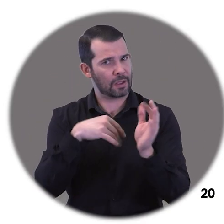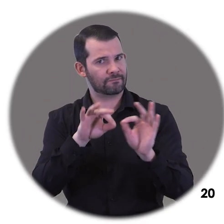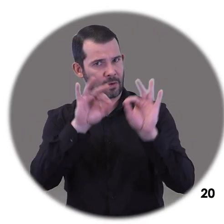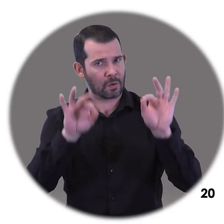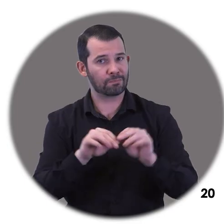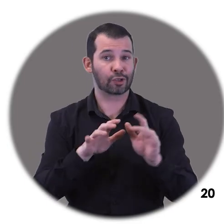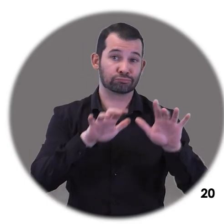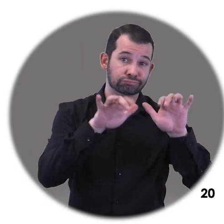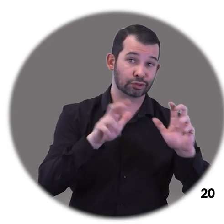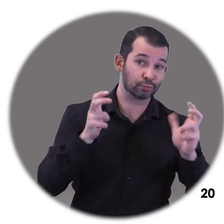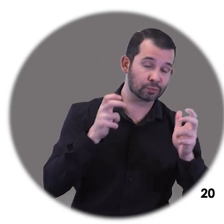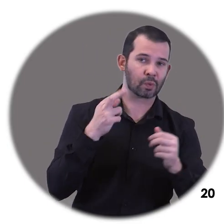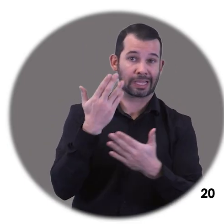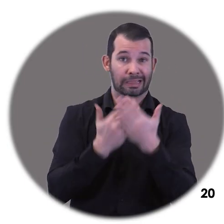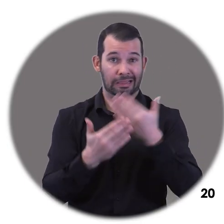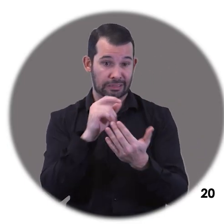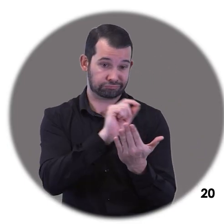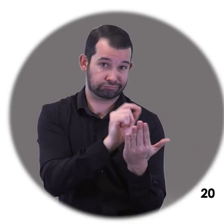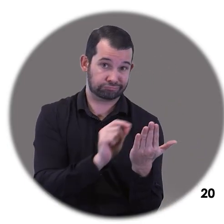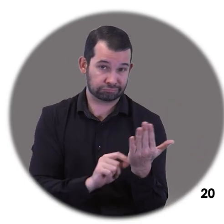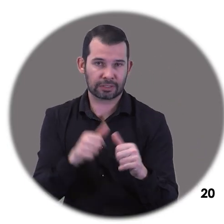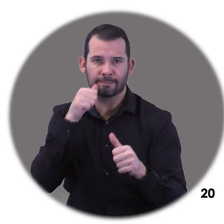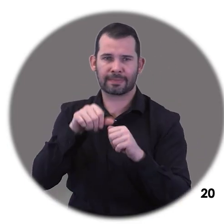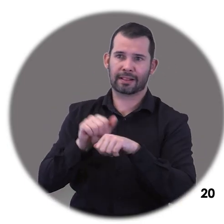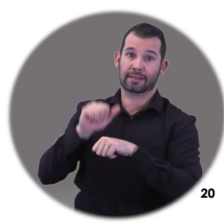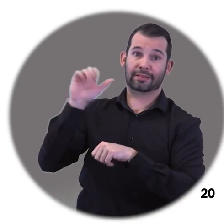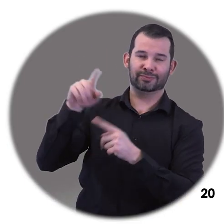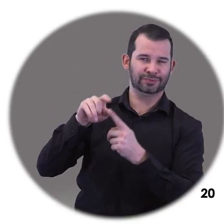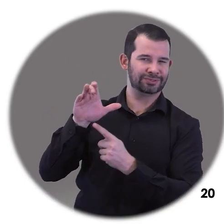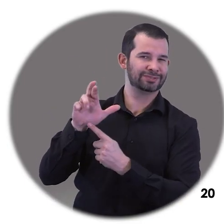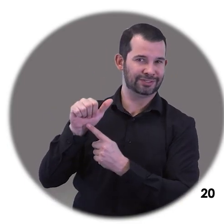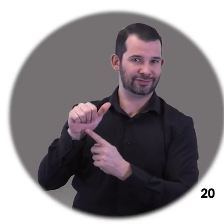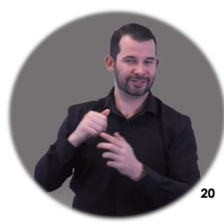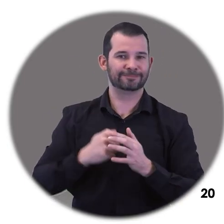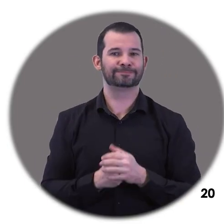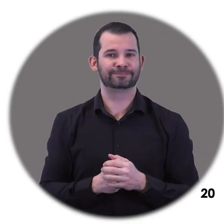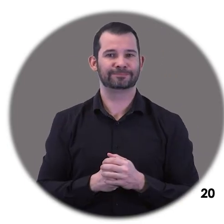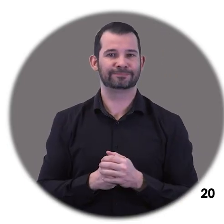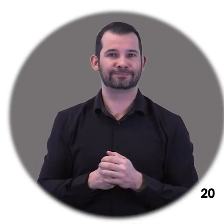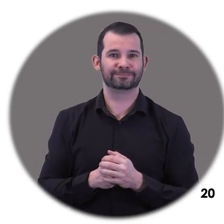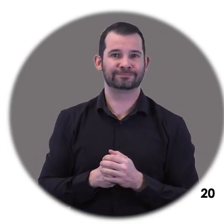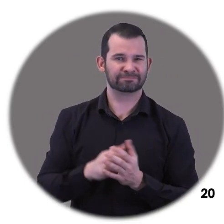filling out the forms on a computer or by hand and mailing them to the CRA.